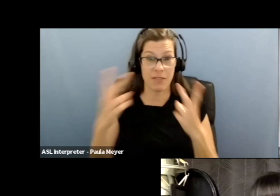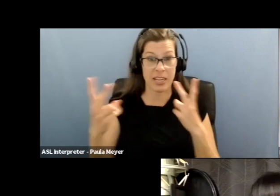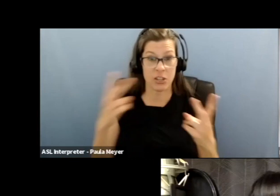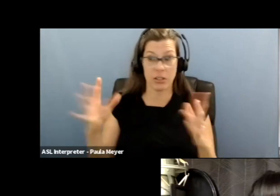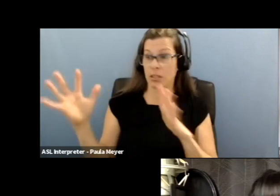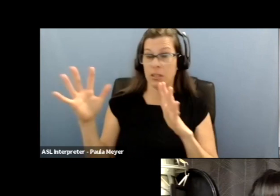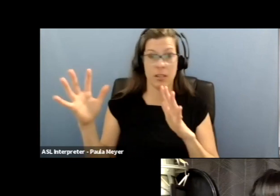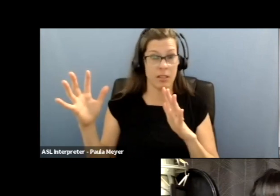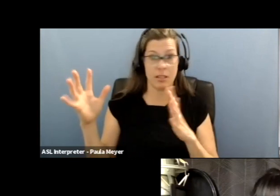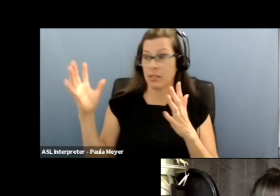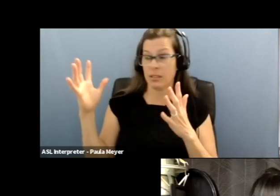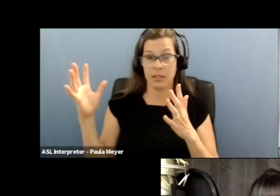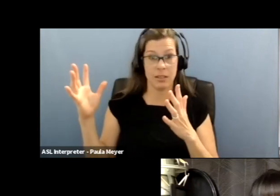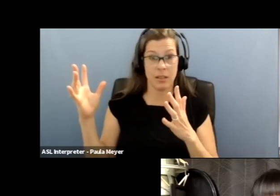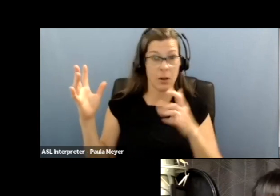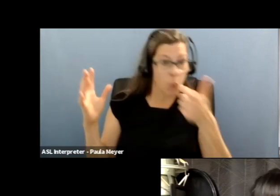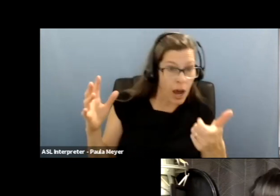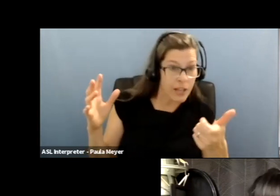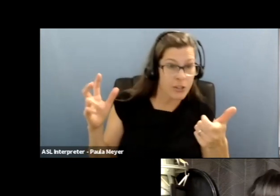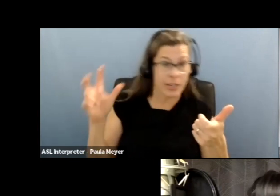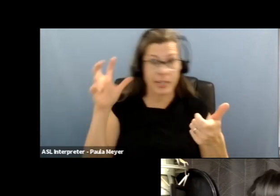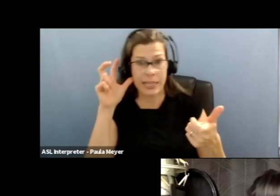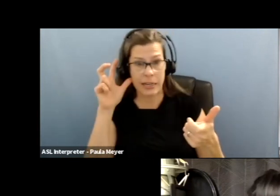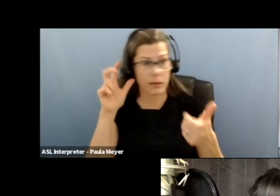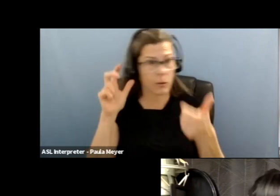for somebody who is watching something and also listening to the audio description.